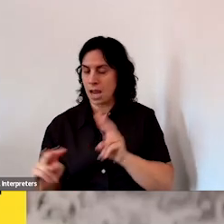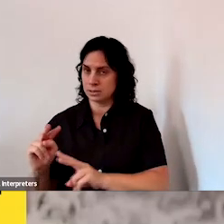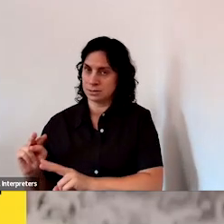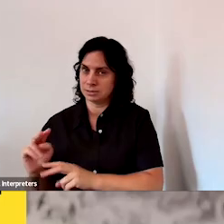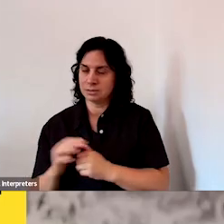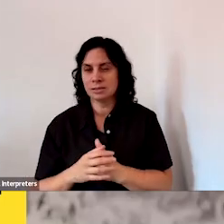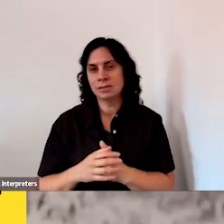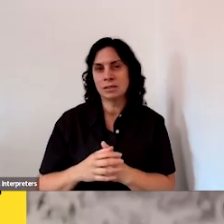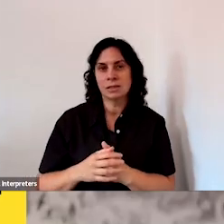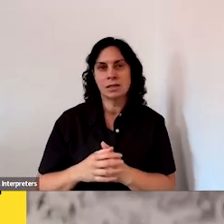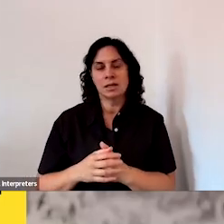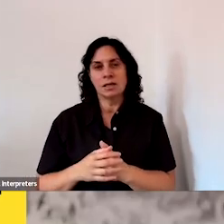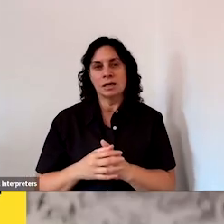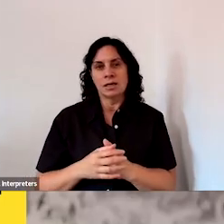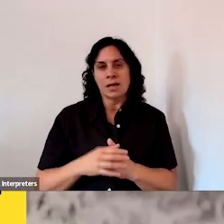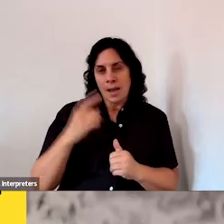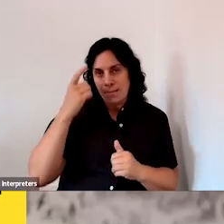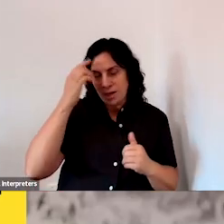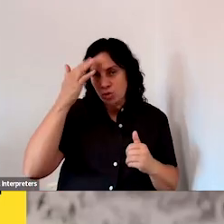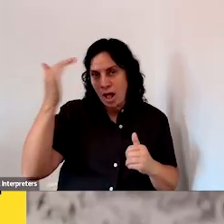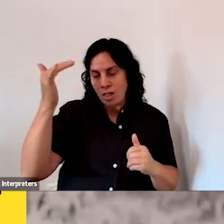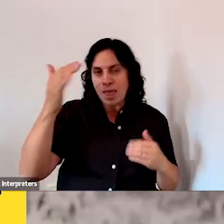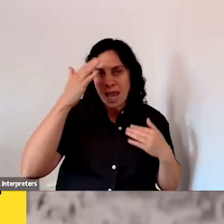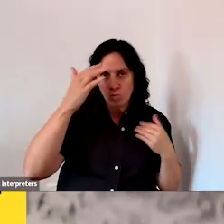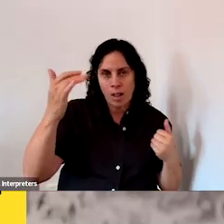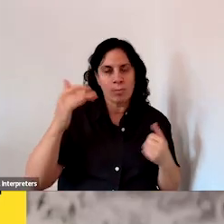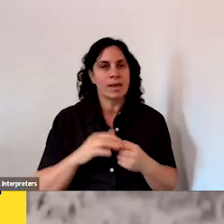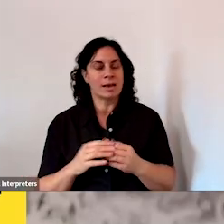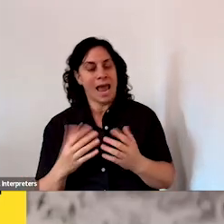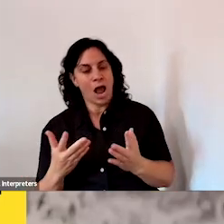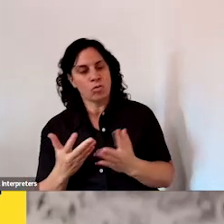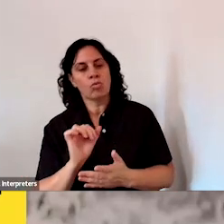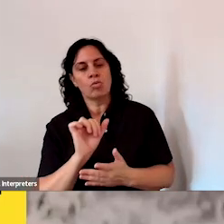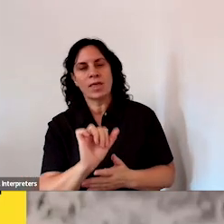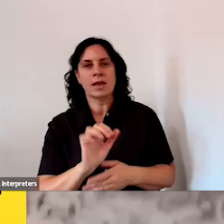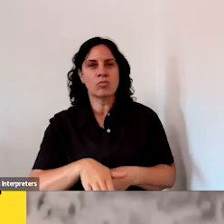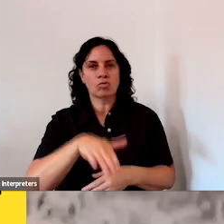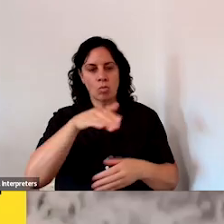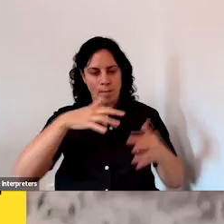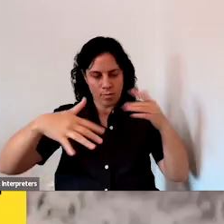how mental health and wellbeing is shaped by the environments young people grow up in. And improving these environments is something that we can